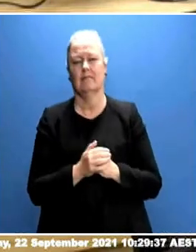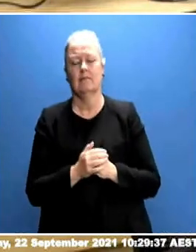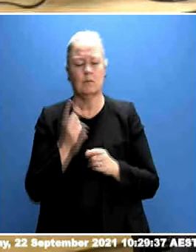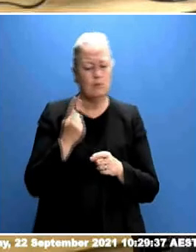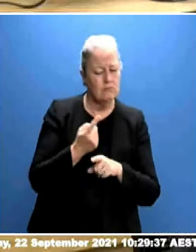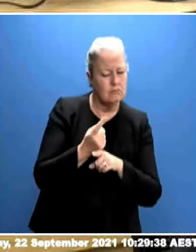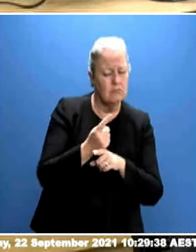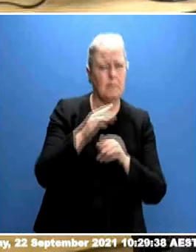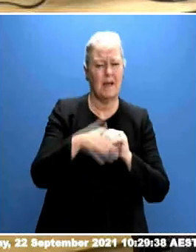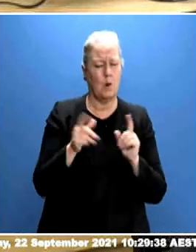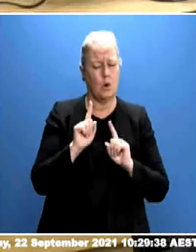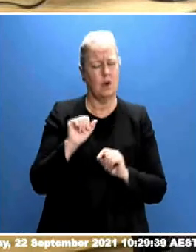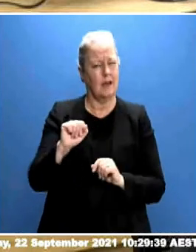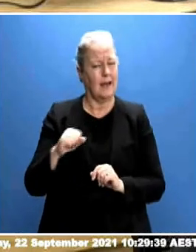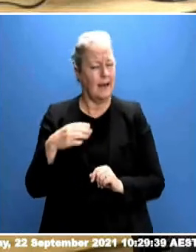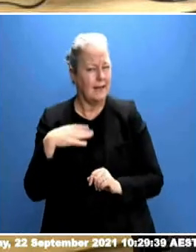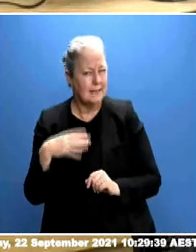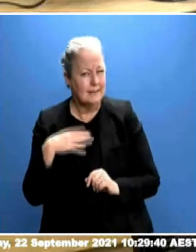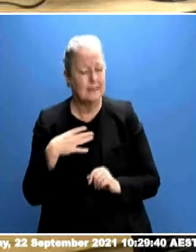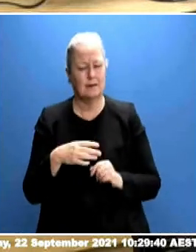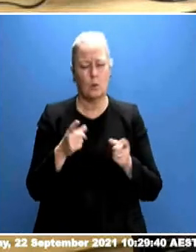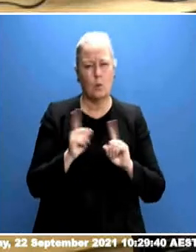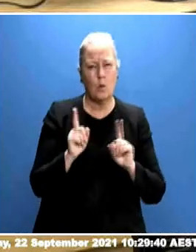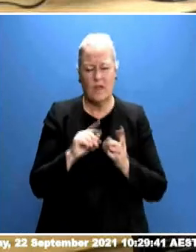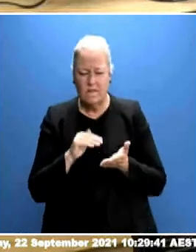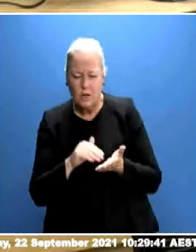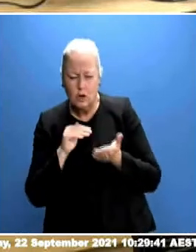and what therapies we wanted to do there.